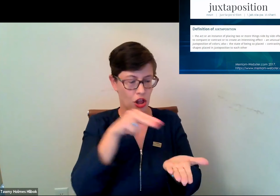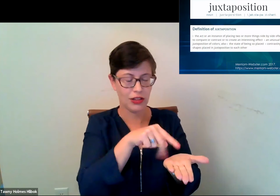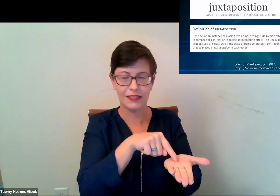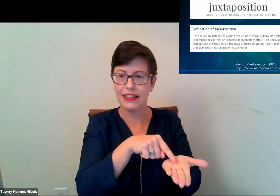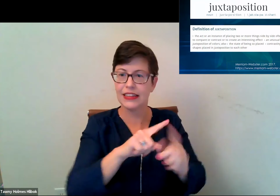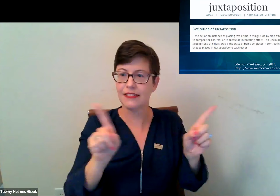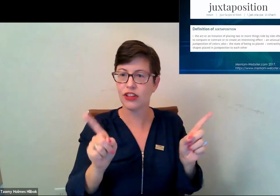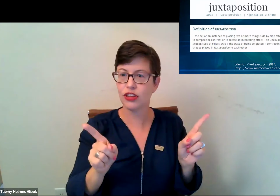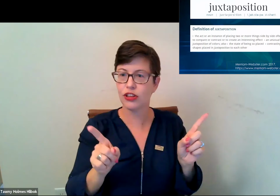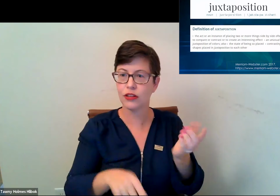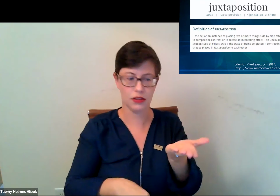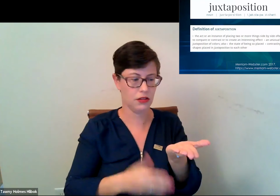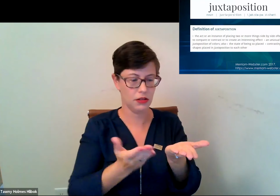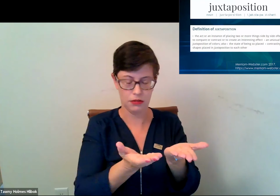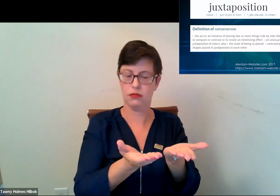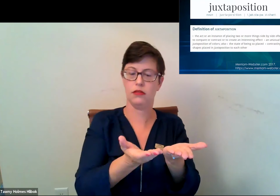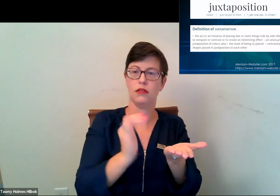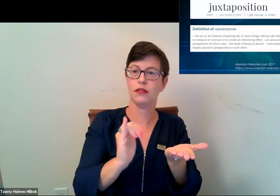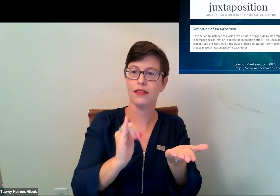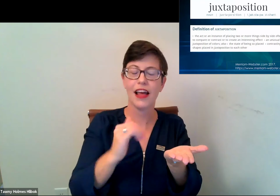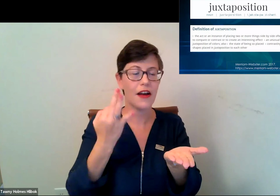But it can appear and be used in a very different context.